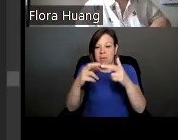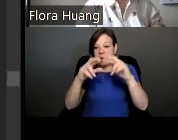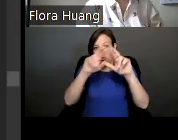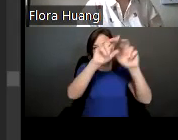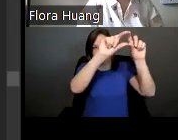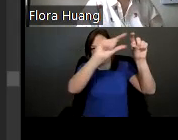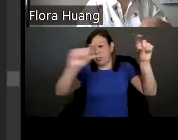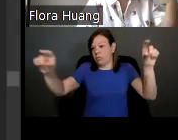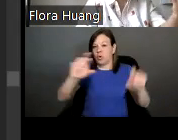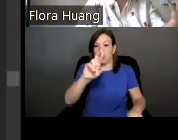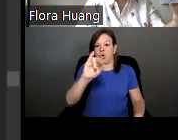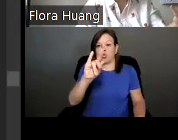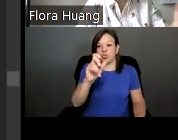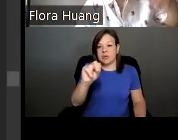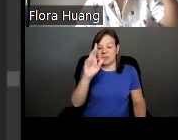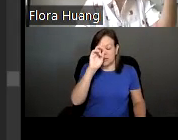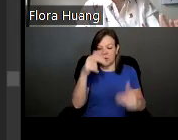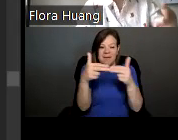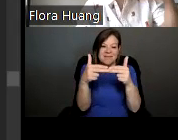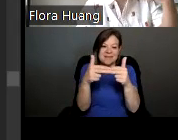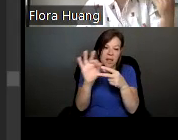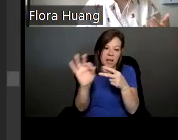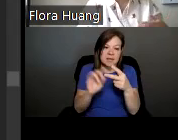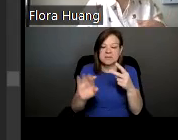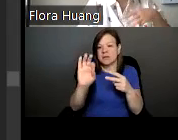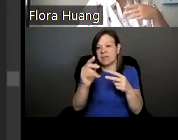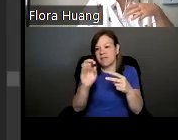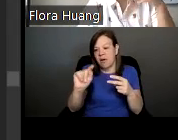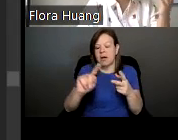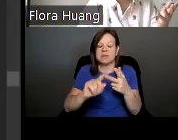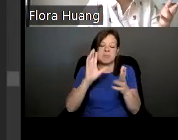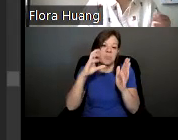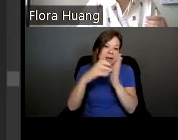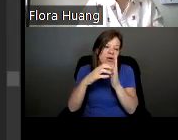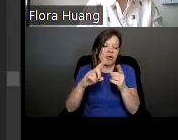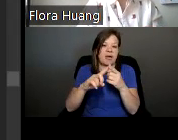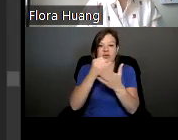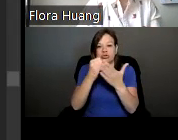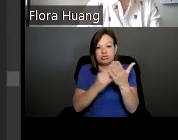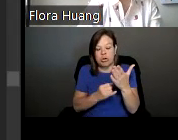Where you have the slides option, the font, paragraph, you know, the drawing option.